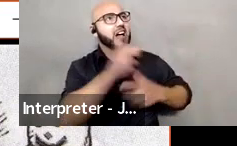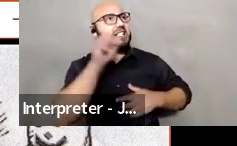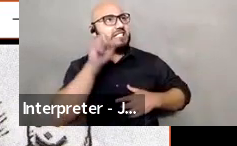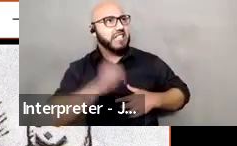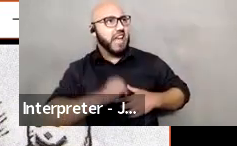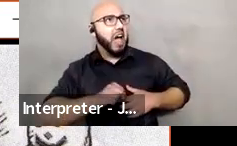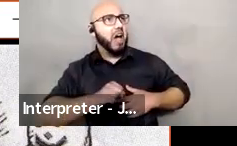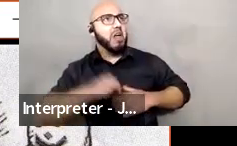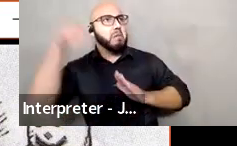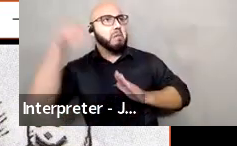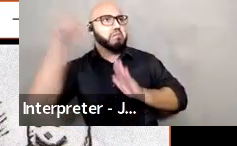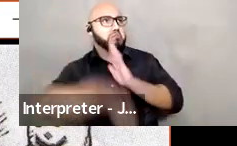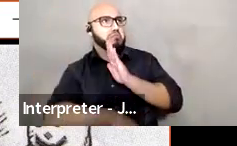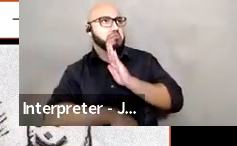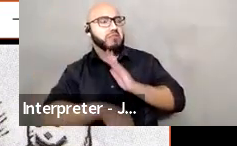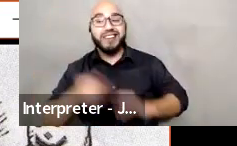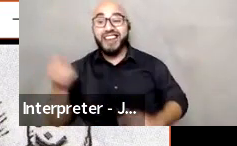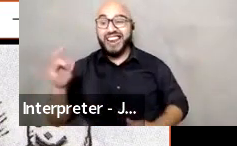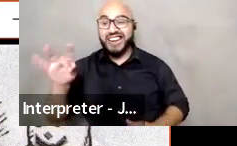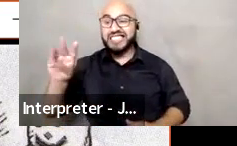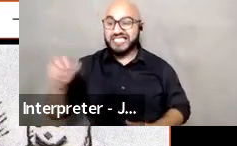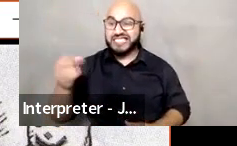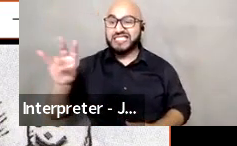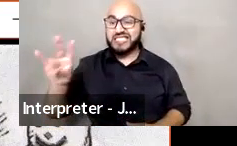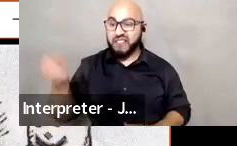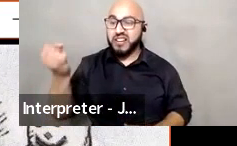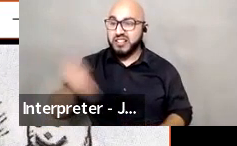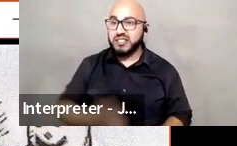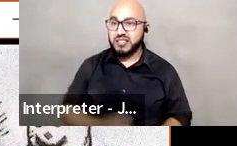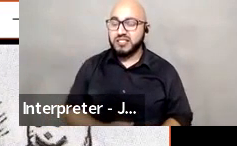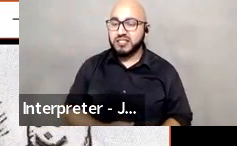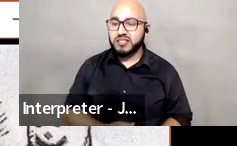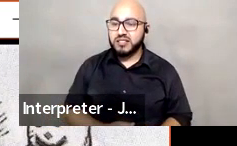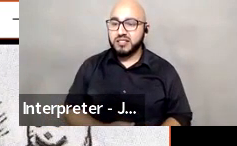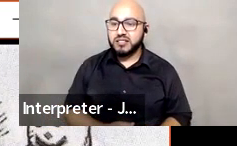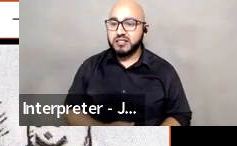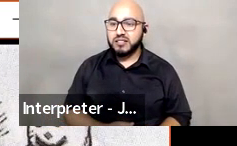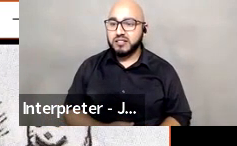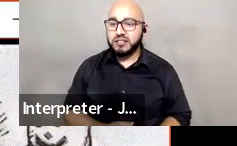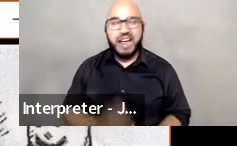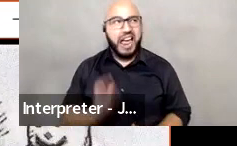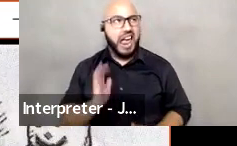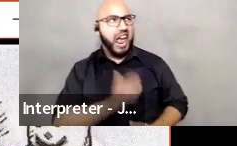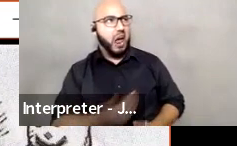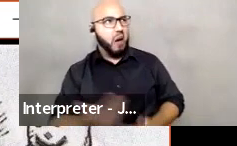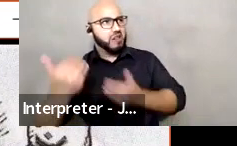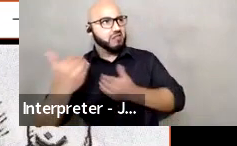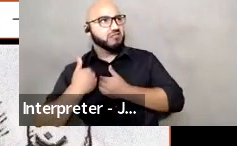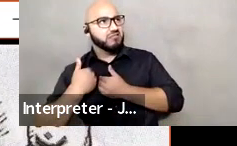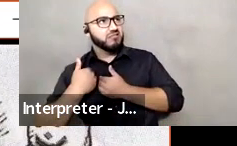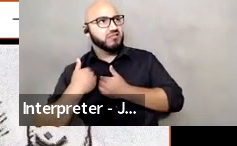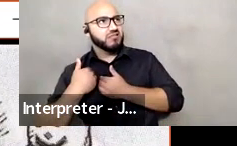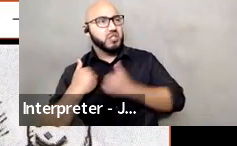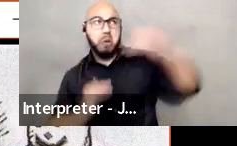In the 1860s and seventies, and that. Their job as white people was to redeem. The south.